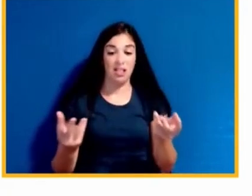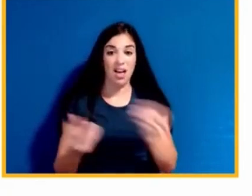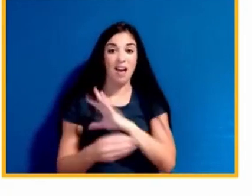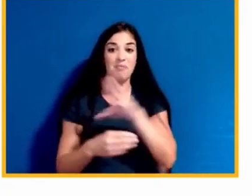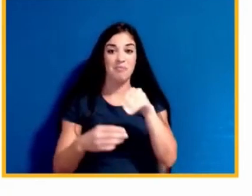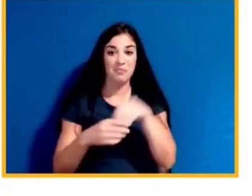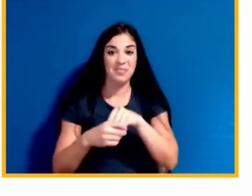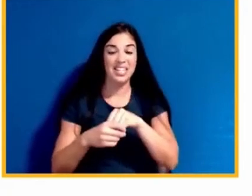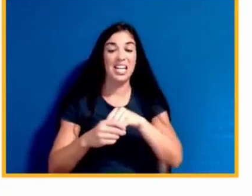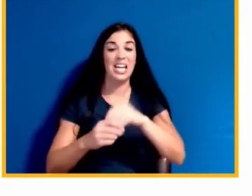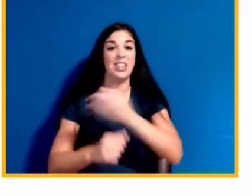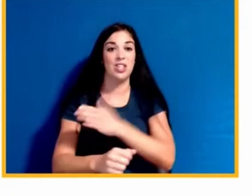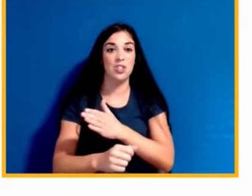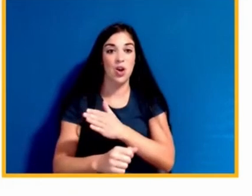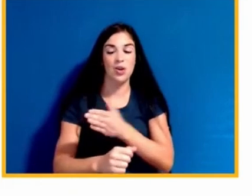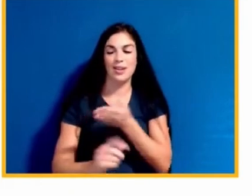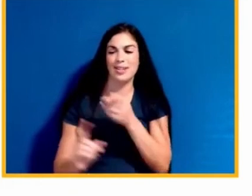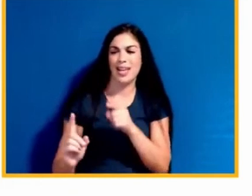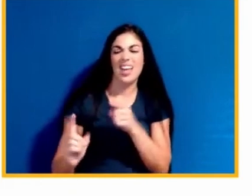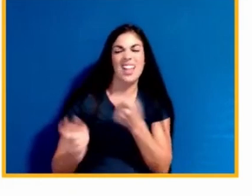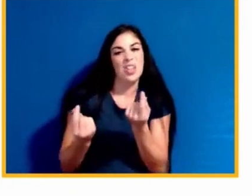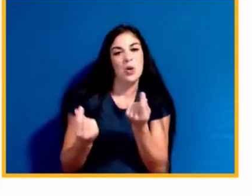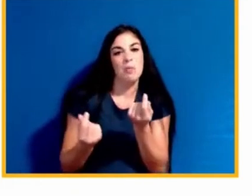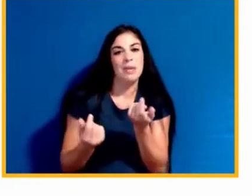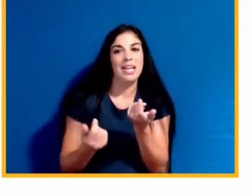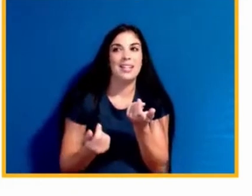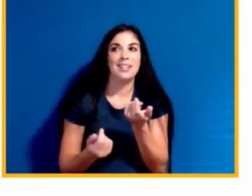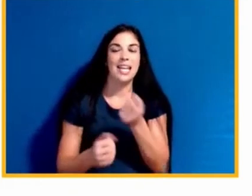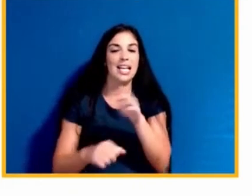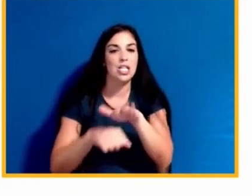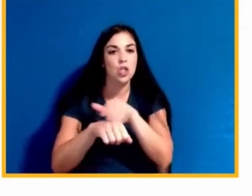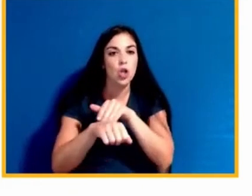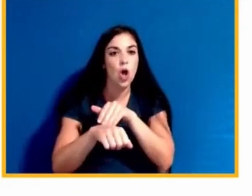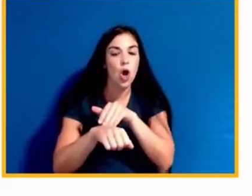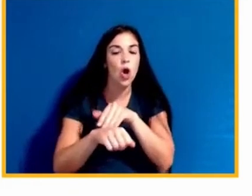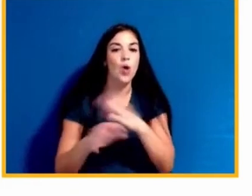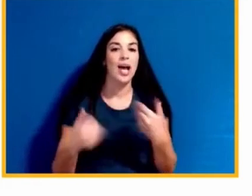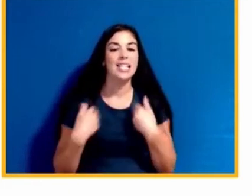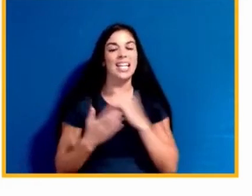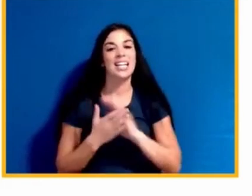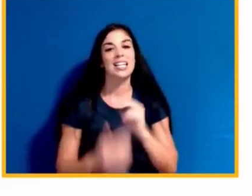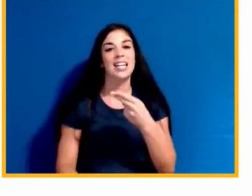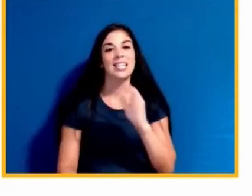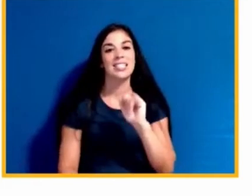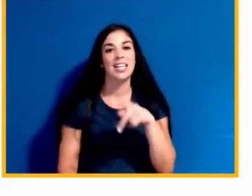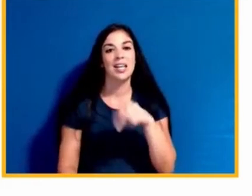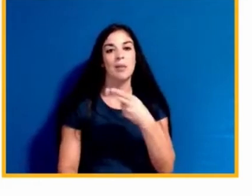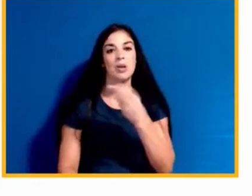The song is a little bit on the slower side of things for the most part, it does have that nice little hip hop kick to it in the back so,